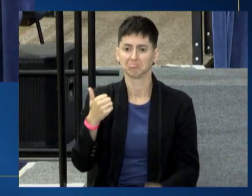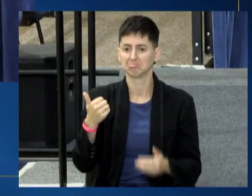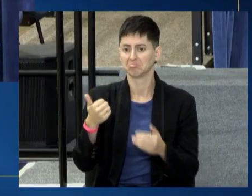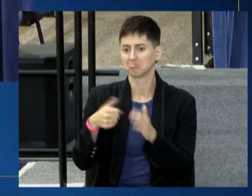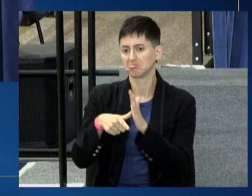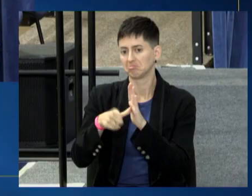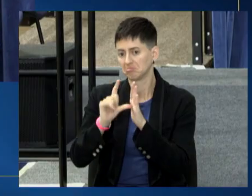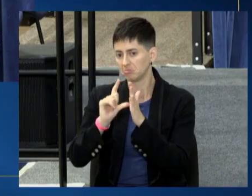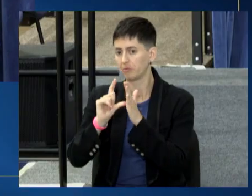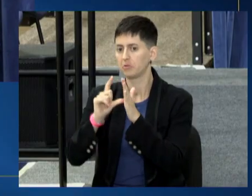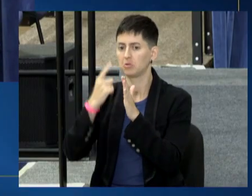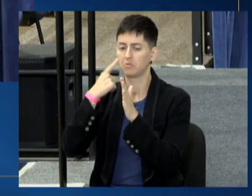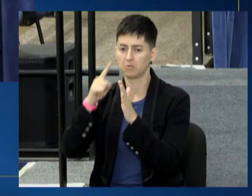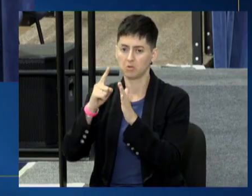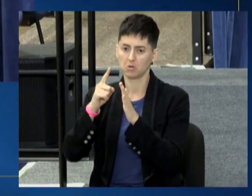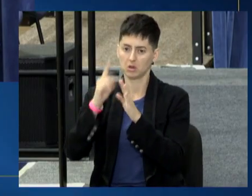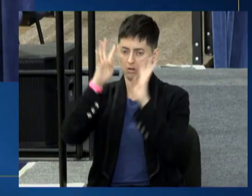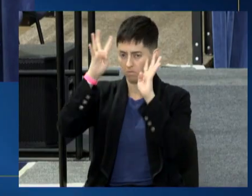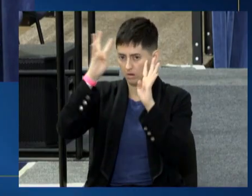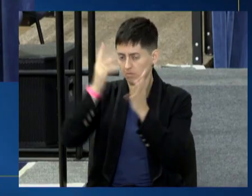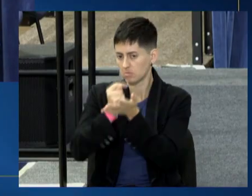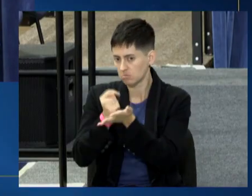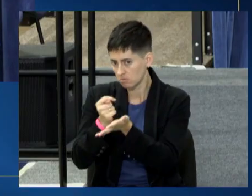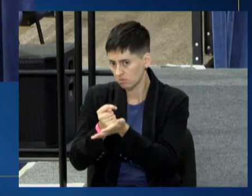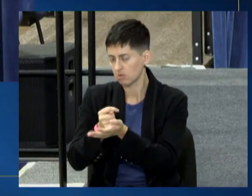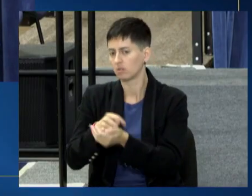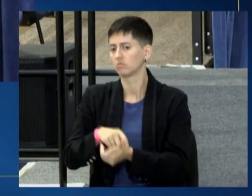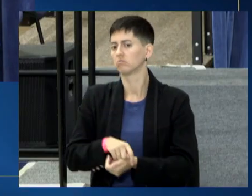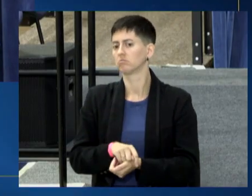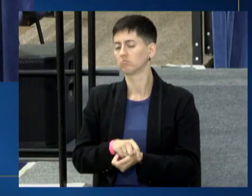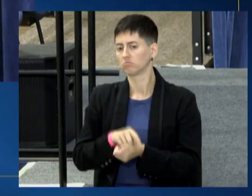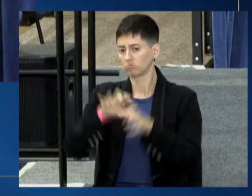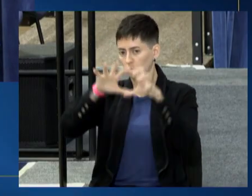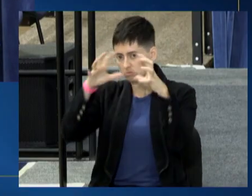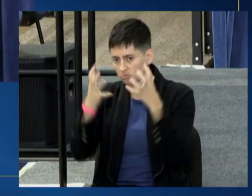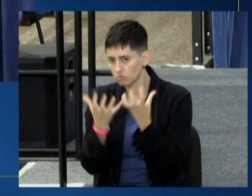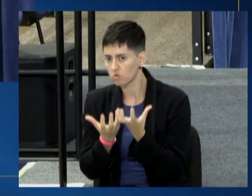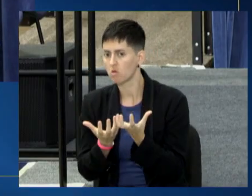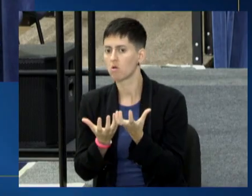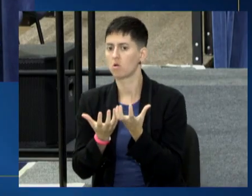to earlier availability across the globe of some of the most exciting cancer therapies.